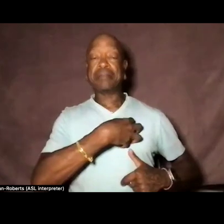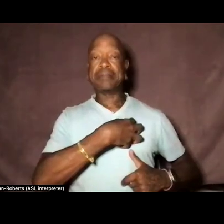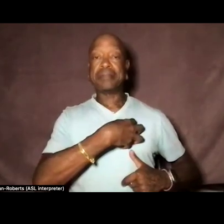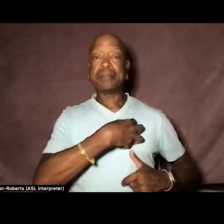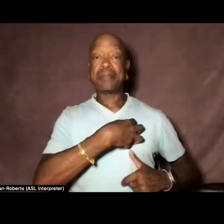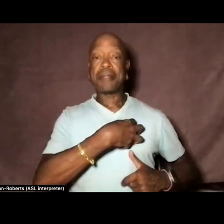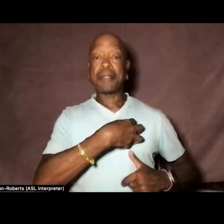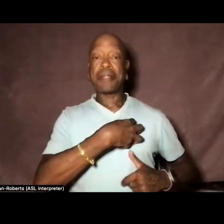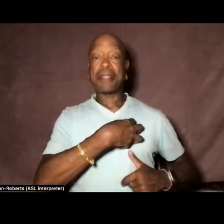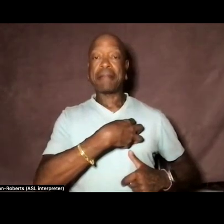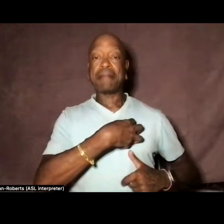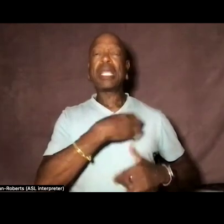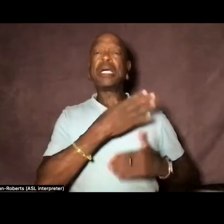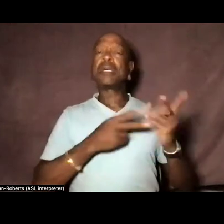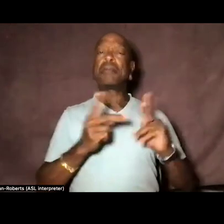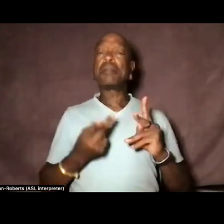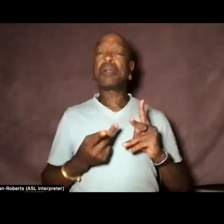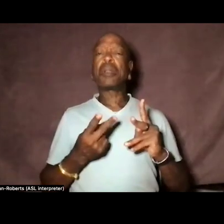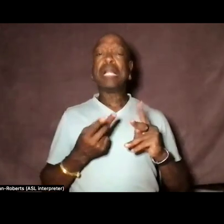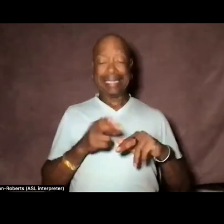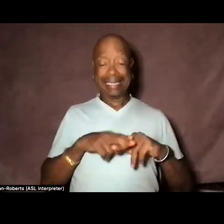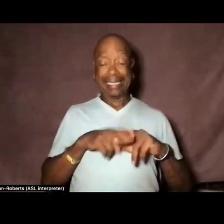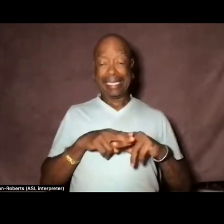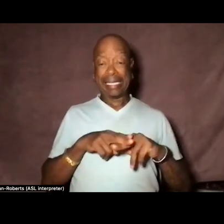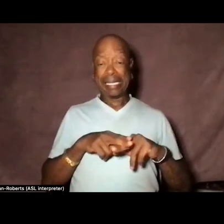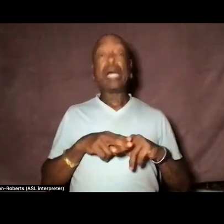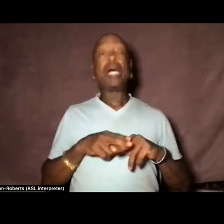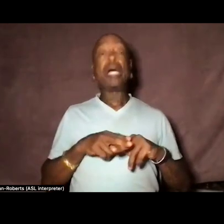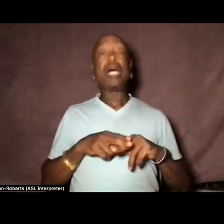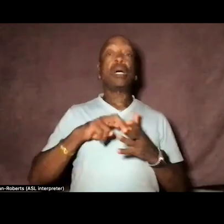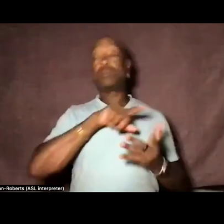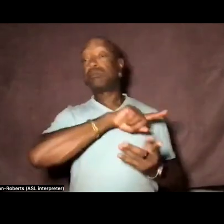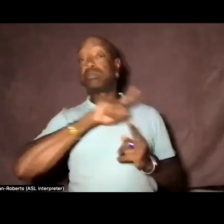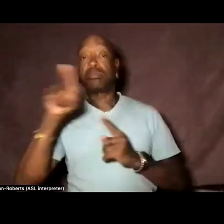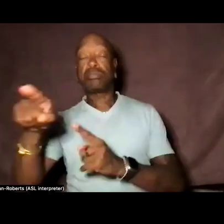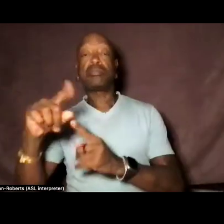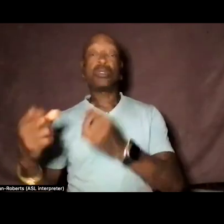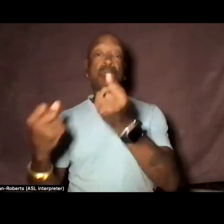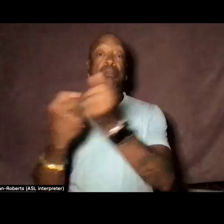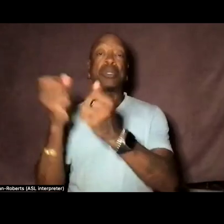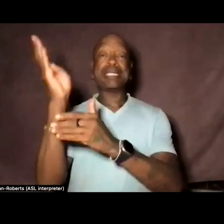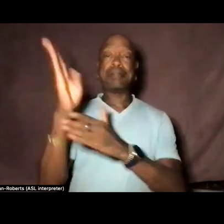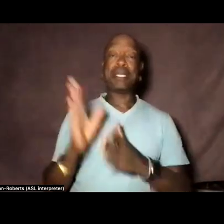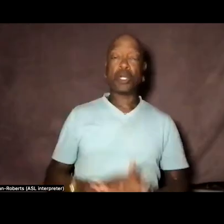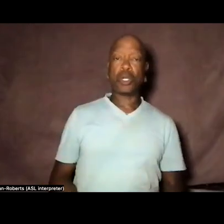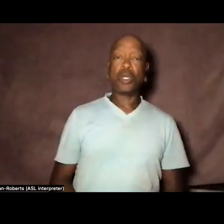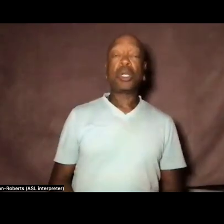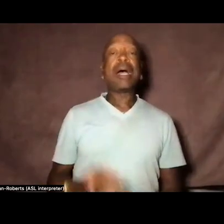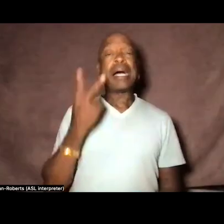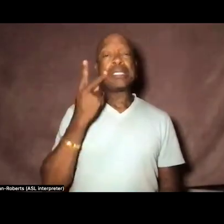left the seats to stand with the speaker I saw an officer violently drag a masked